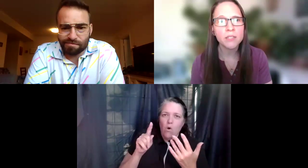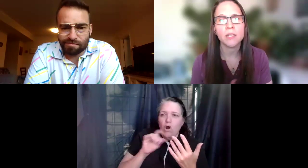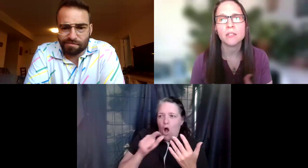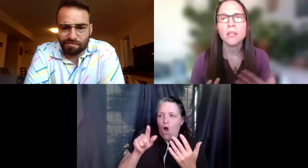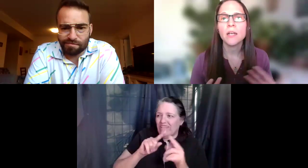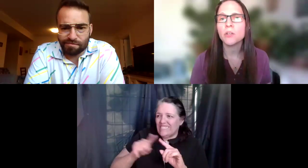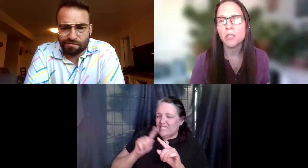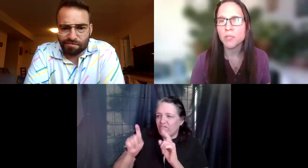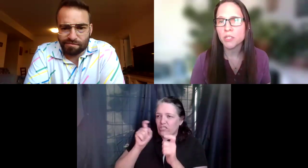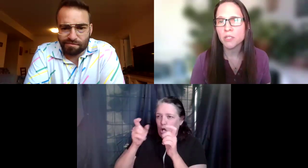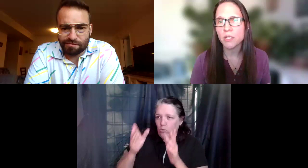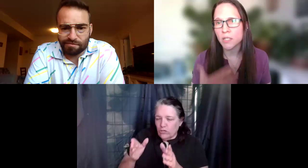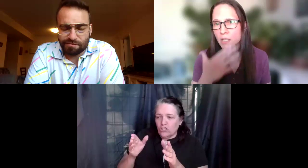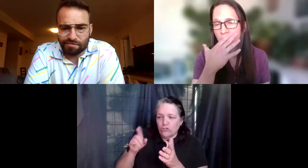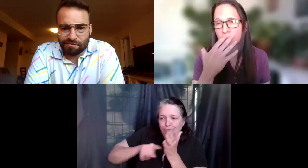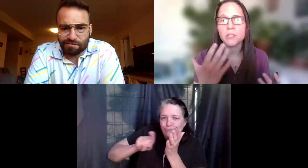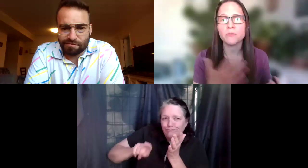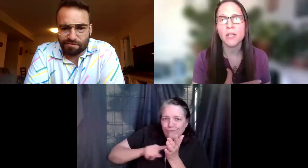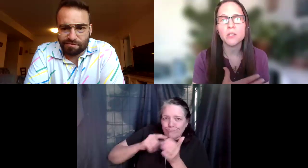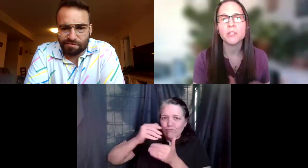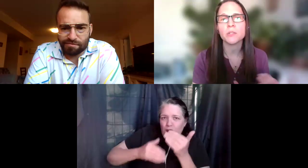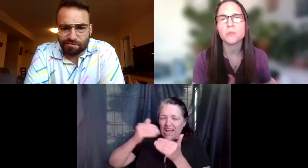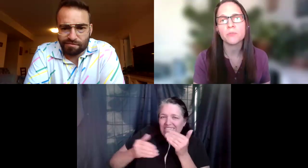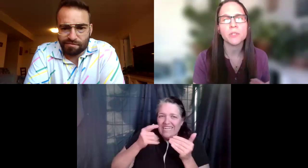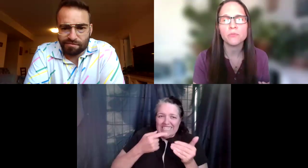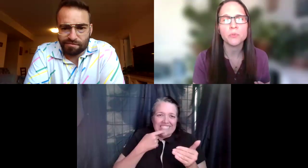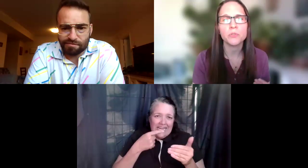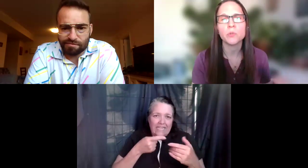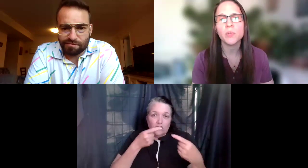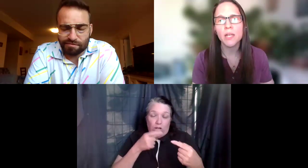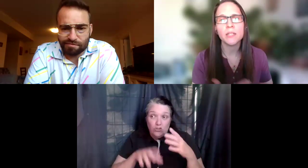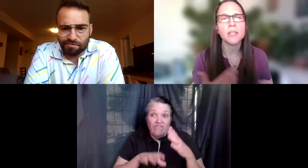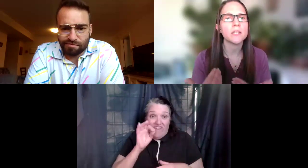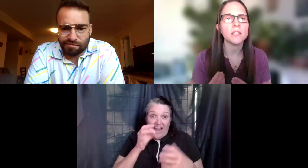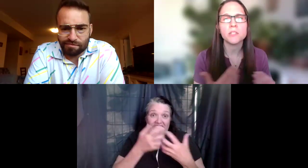processed and I know he had mentioned that he had difficulty finding one. There were several individuals who applied and